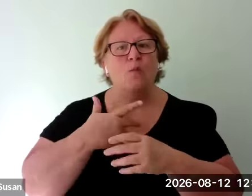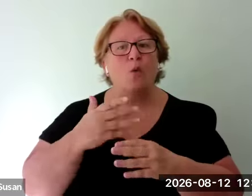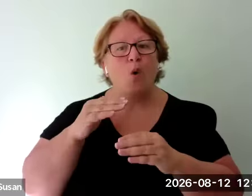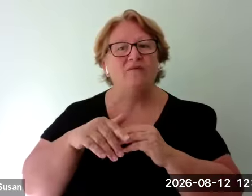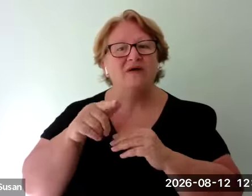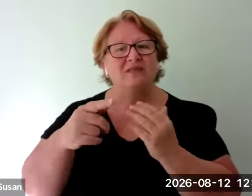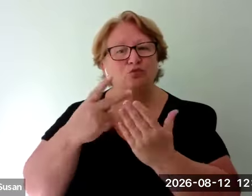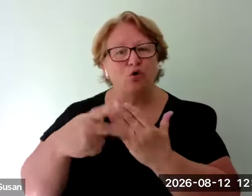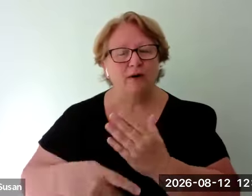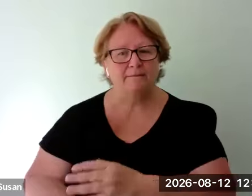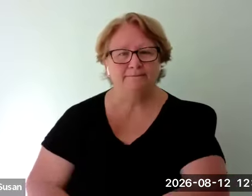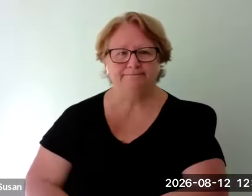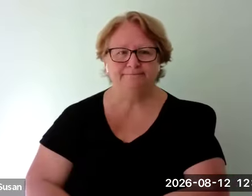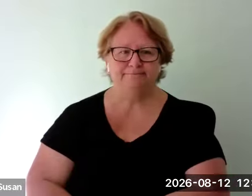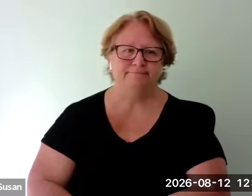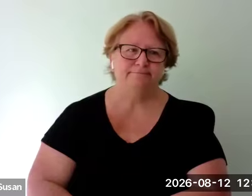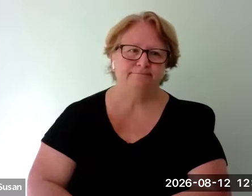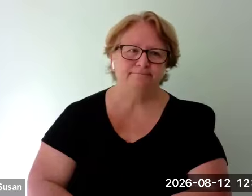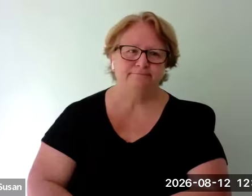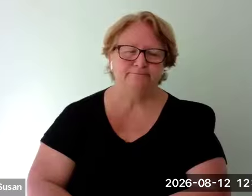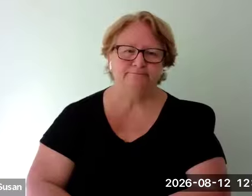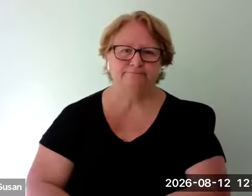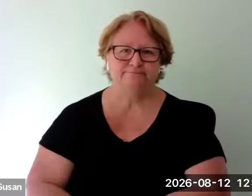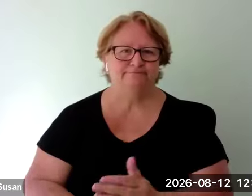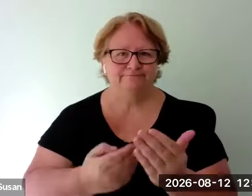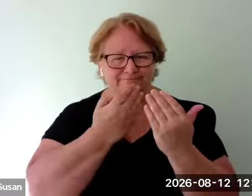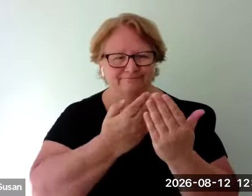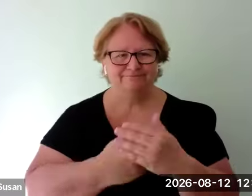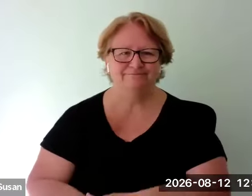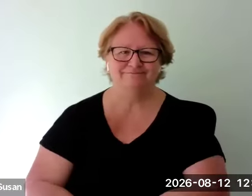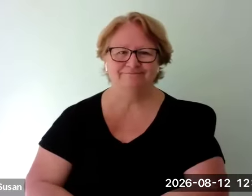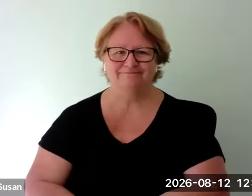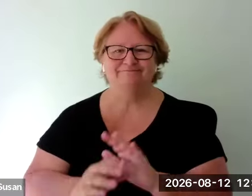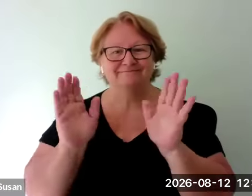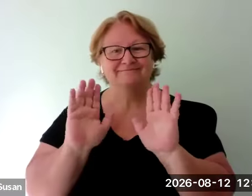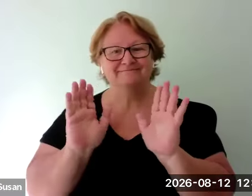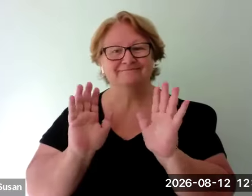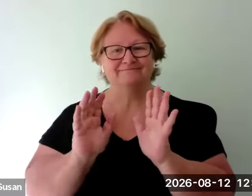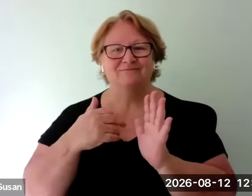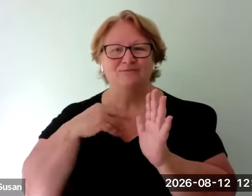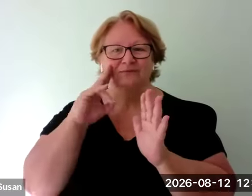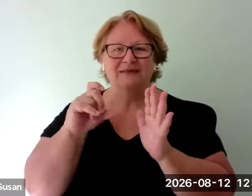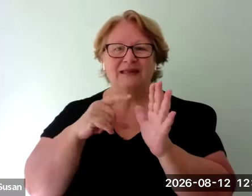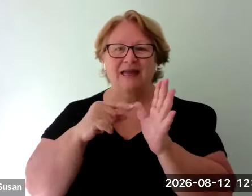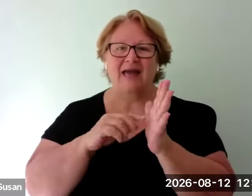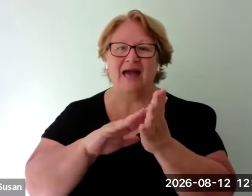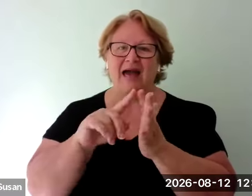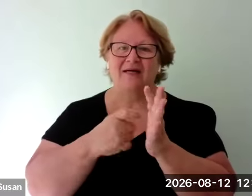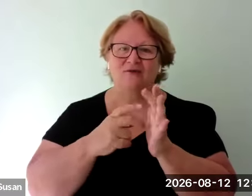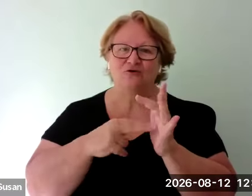Catherine now who is going to talk to you about our overall Disability Research Leadership Program. Thanks, Catherine.